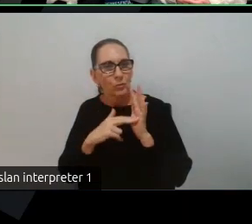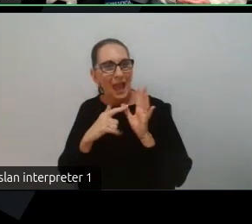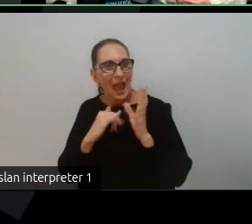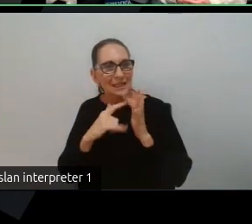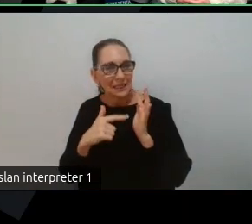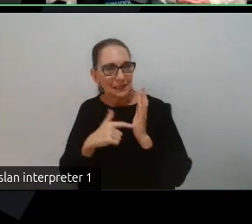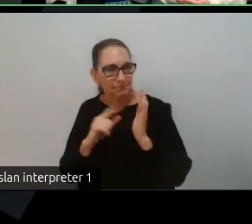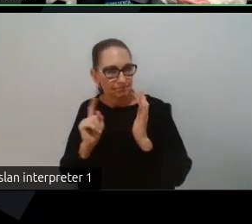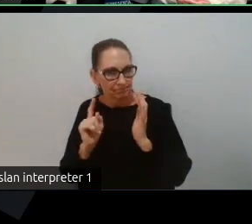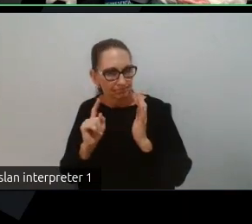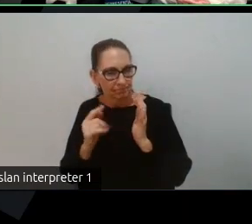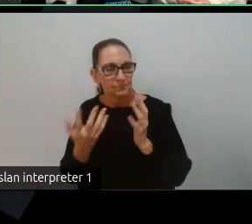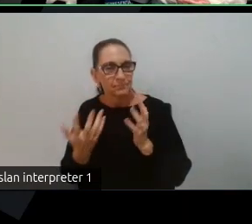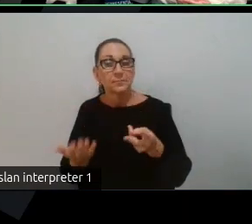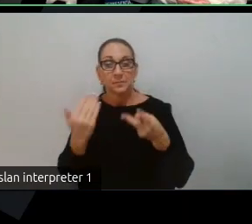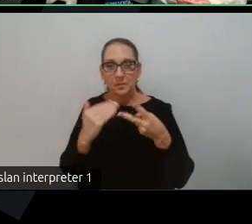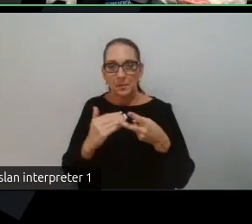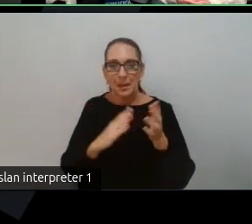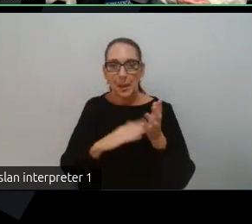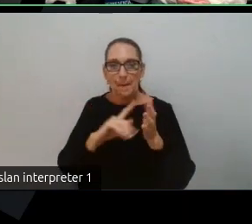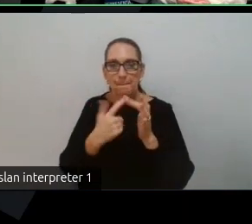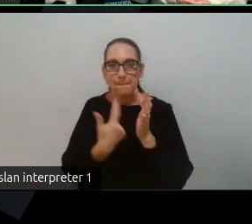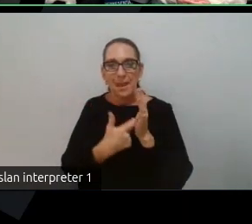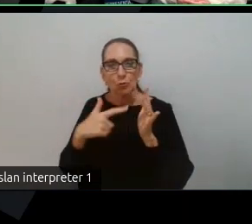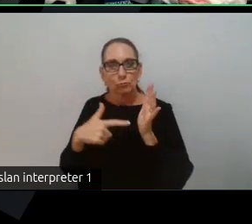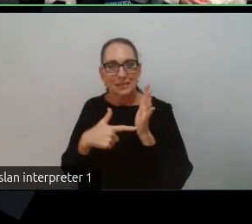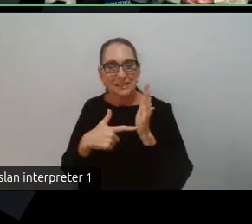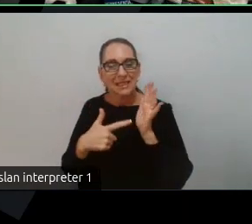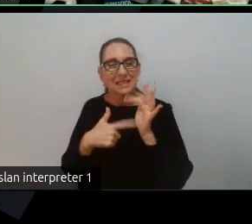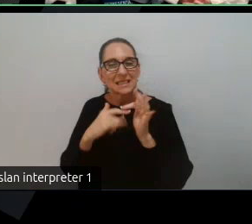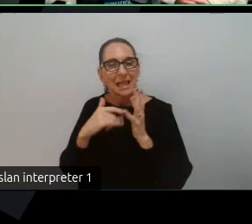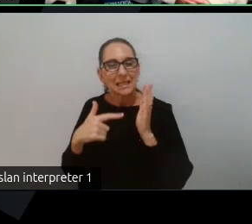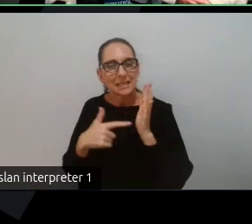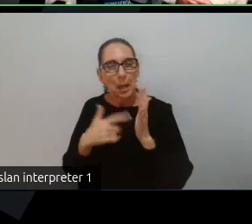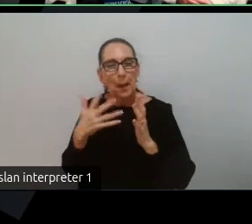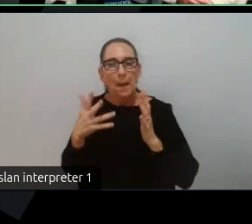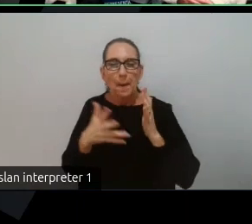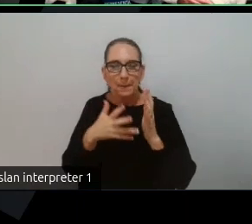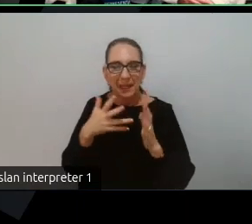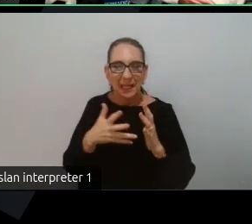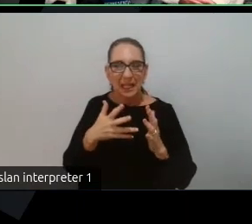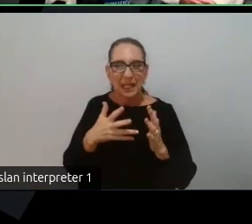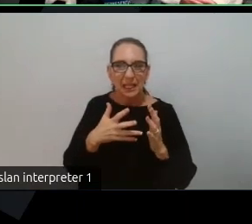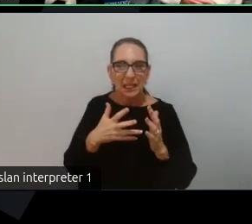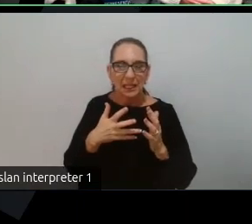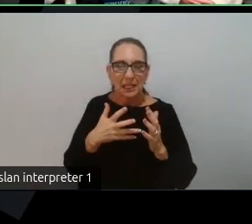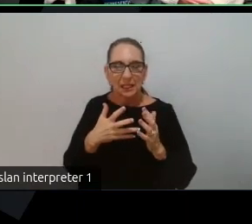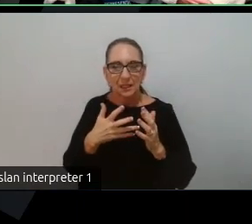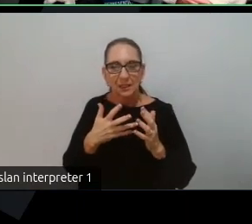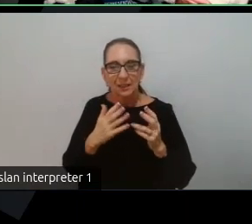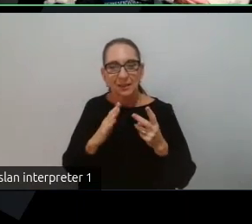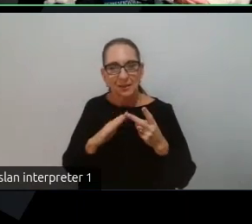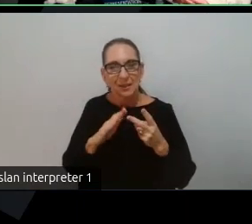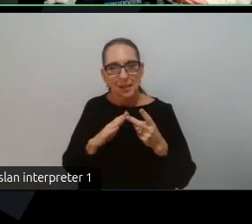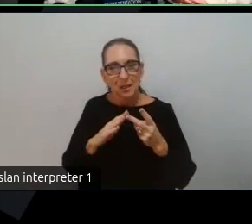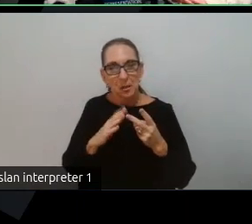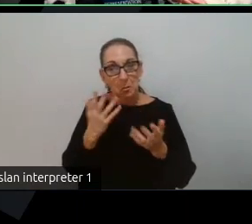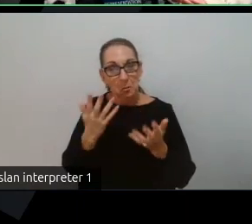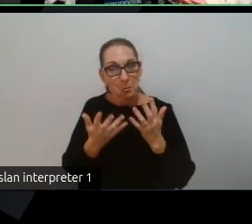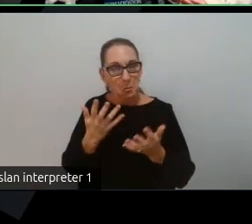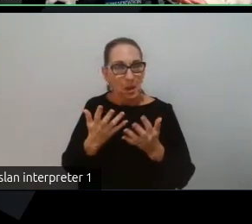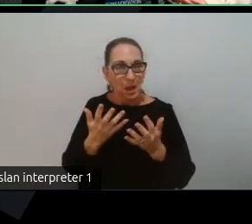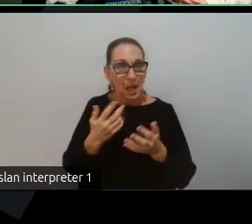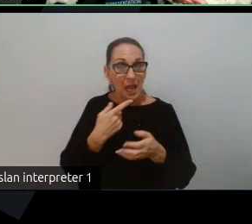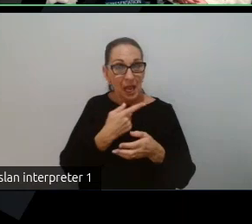merit test is also um the test which determines whether the case is likely to be successful.